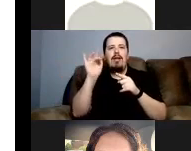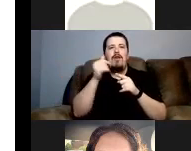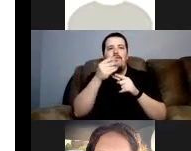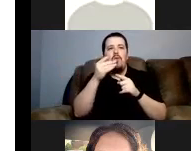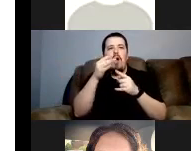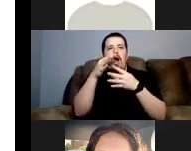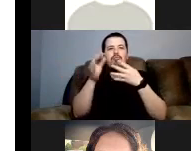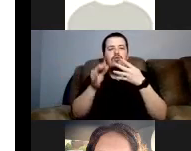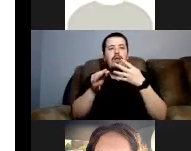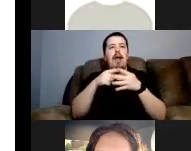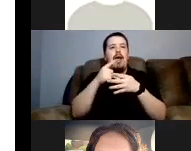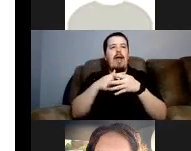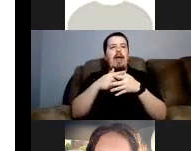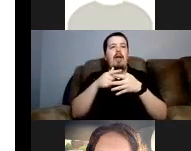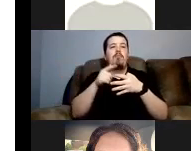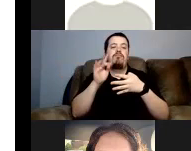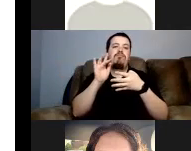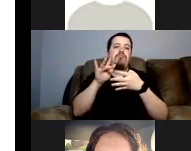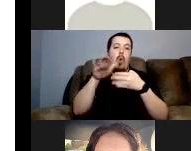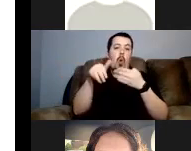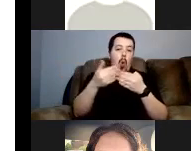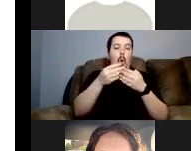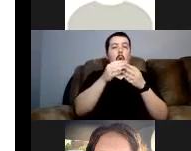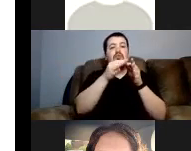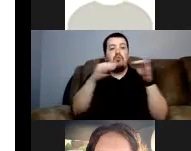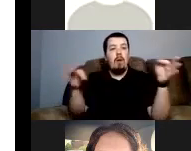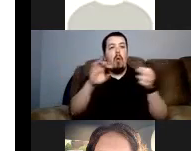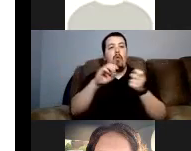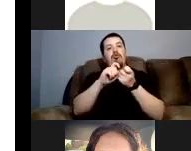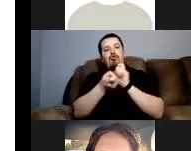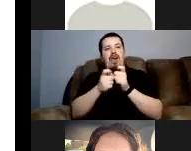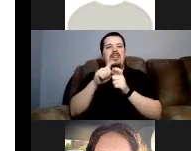and then you can either view the whole transcript or change the subtitle settings.